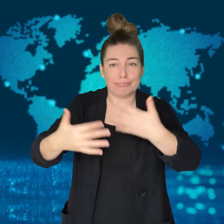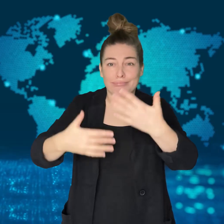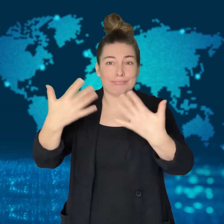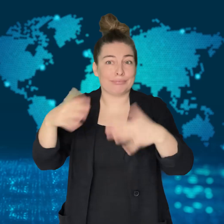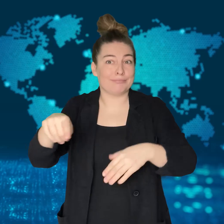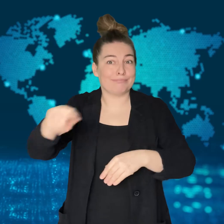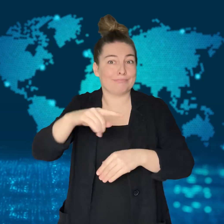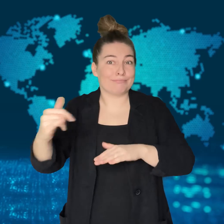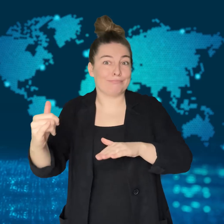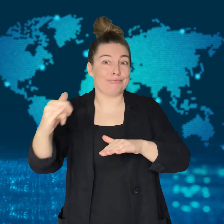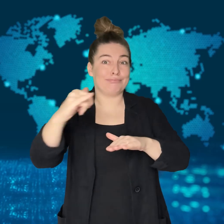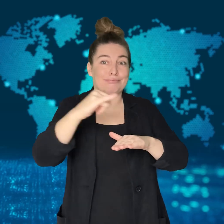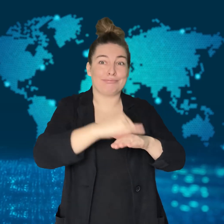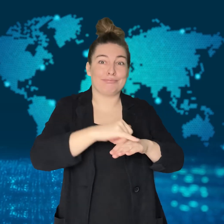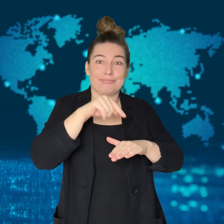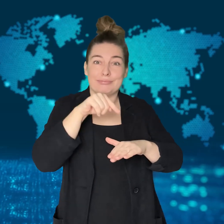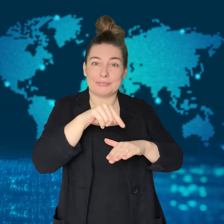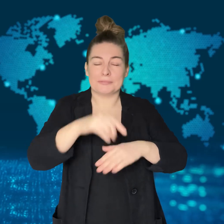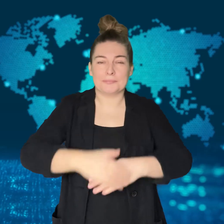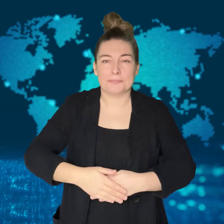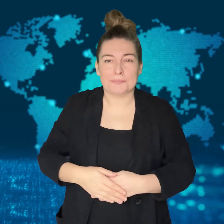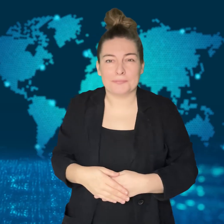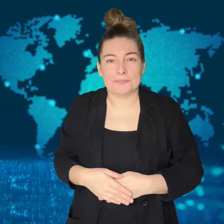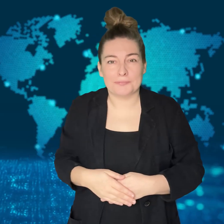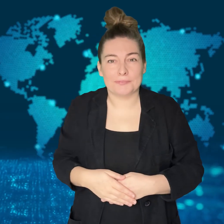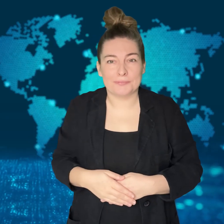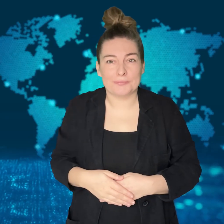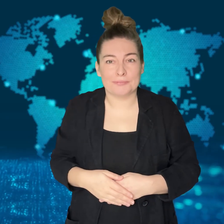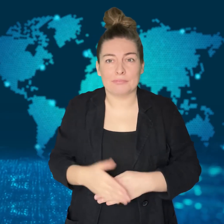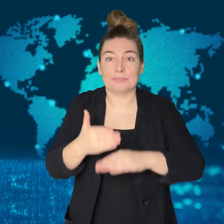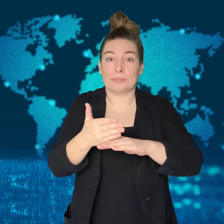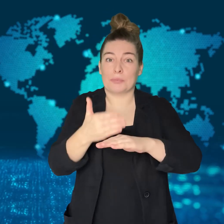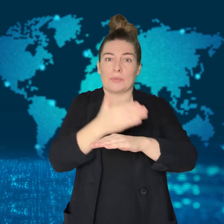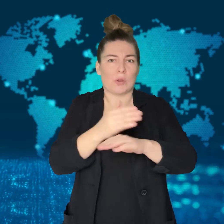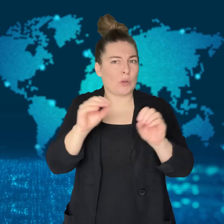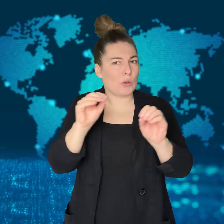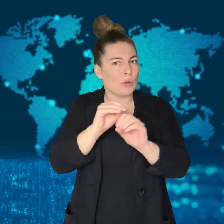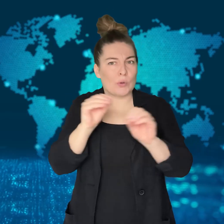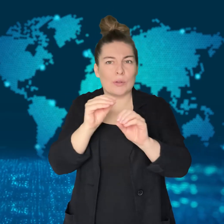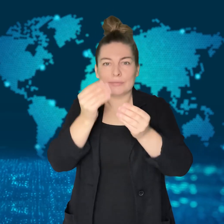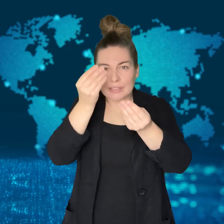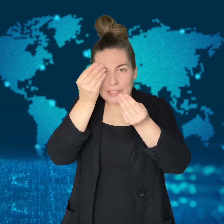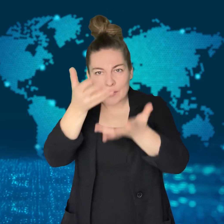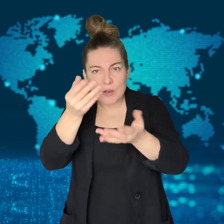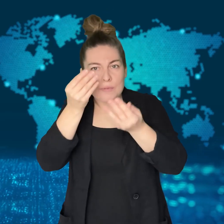and there was no media presence as they flew in.